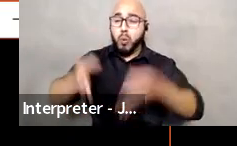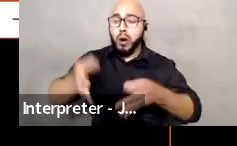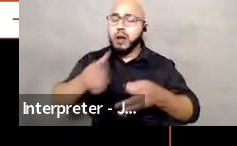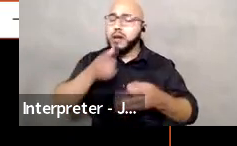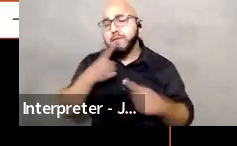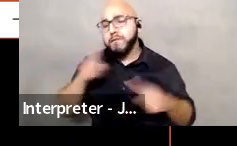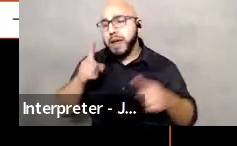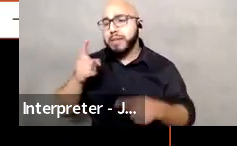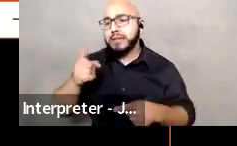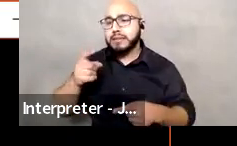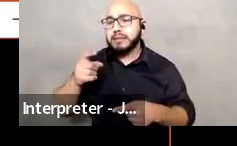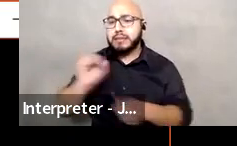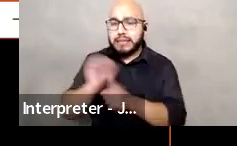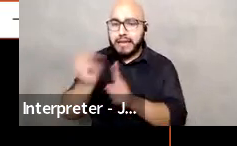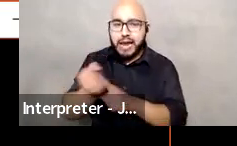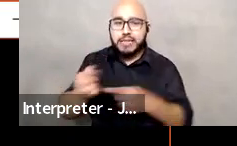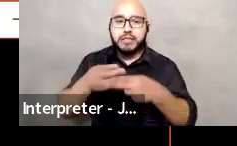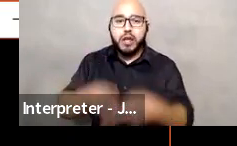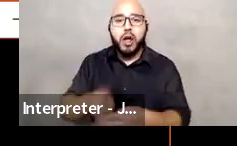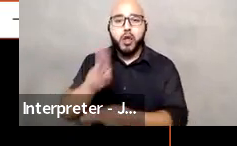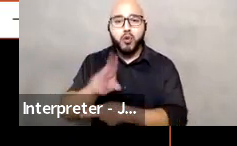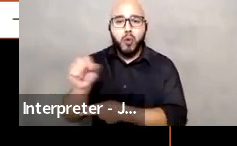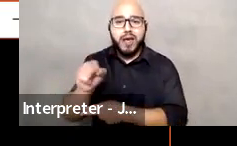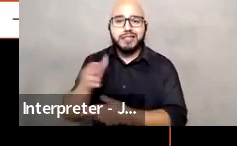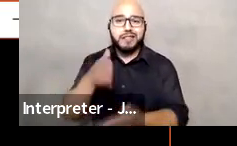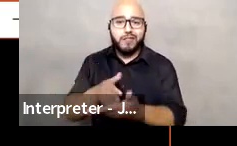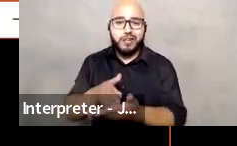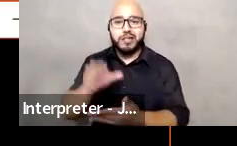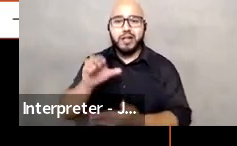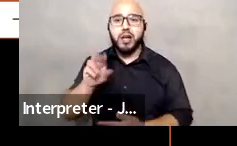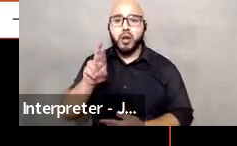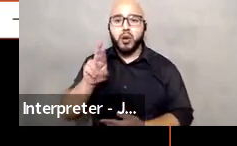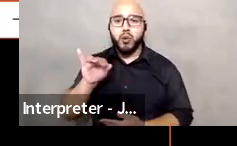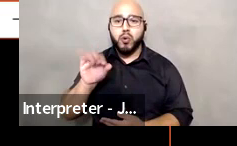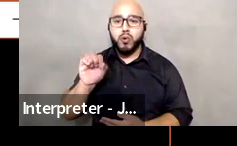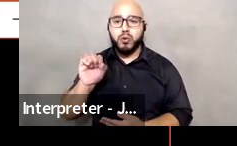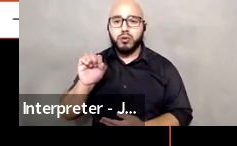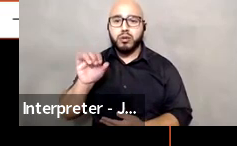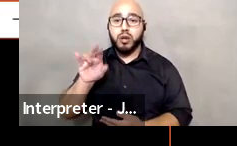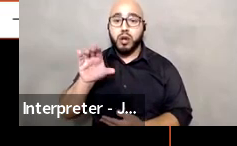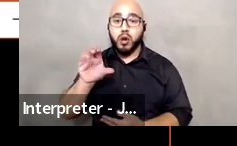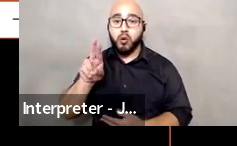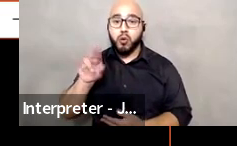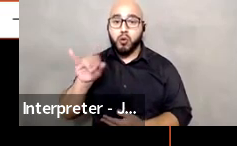States versus Cruikshank. 1876. And in this case in 1876, the.